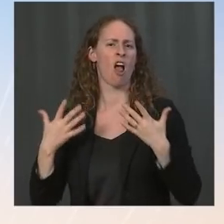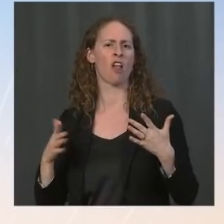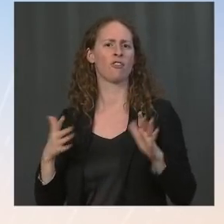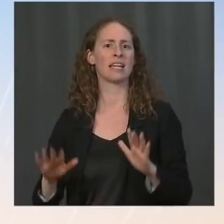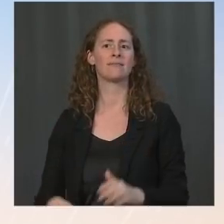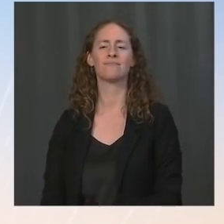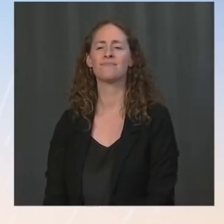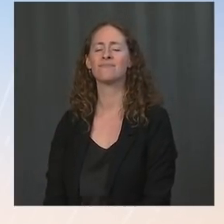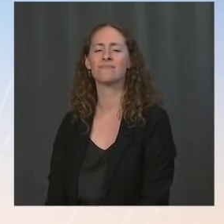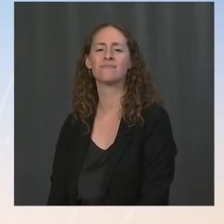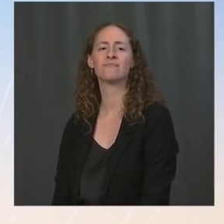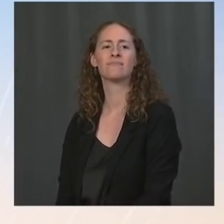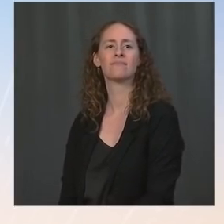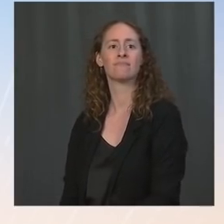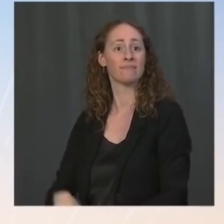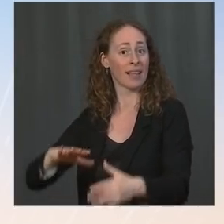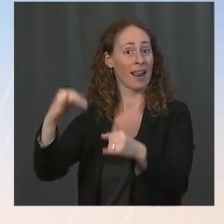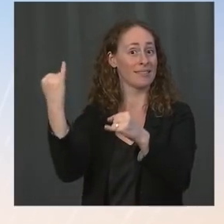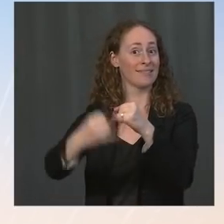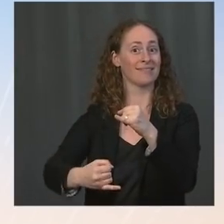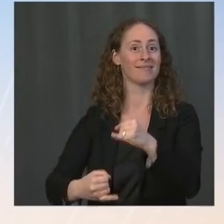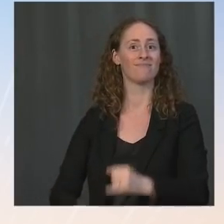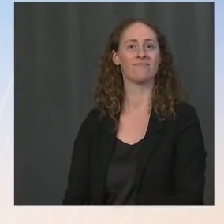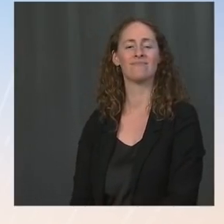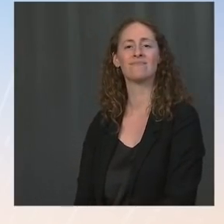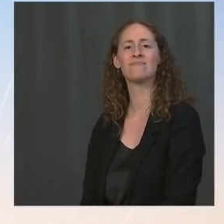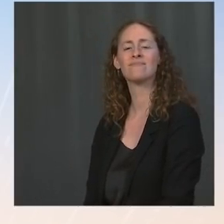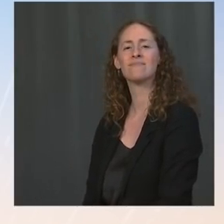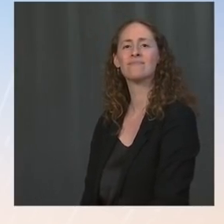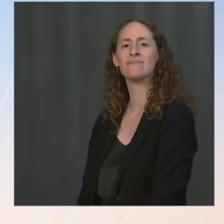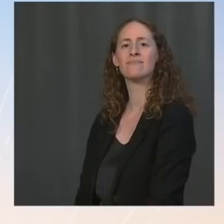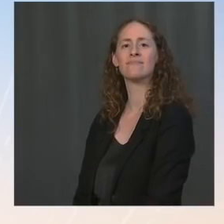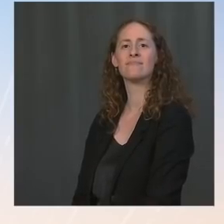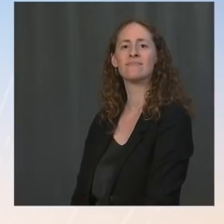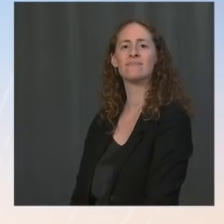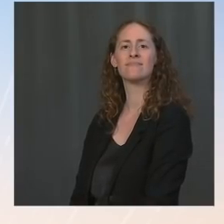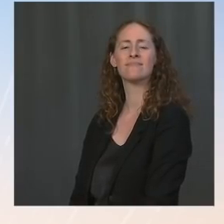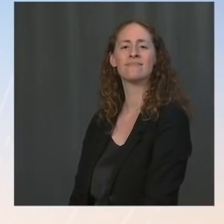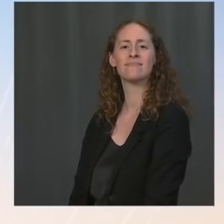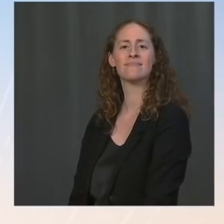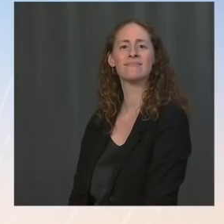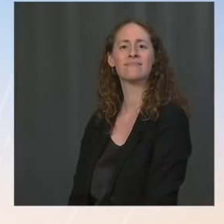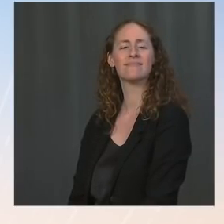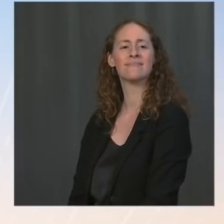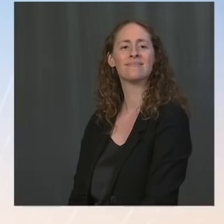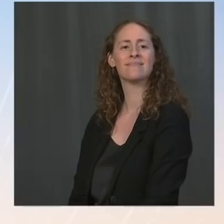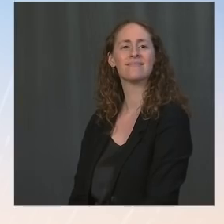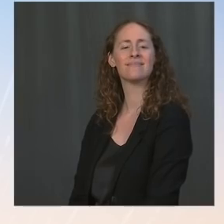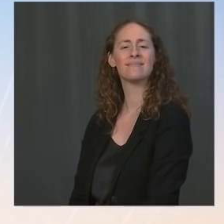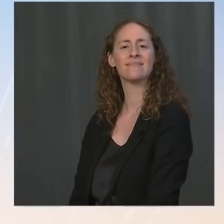Ms. Psaki: Okay, last one. You got under -- you got under Darlene's, you know, thumb there. The Press: Thank you. Two quick ones.